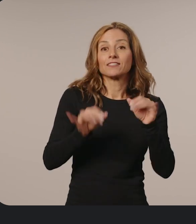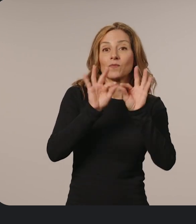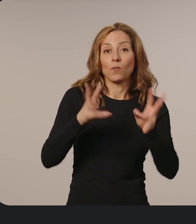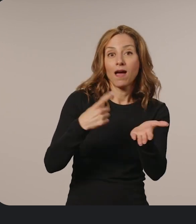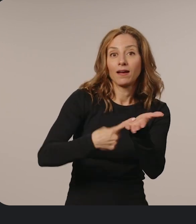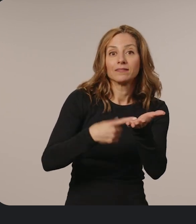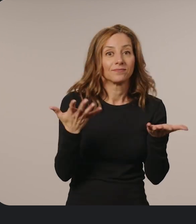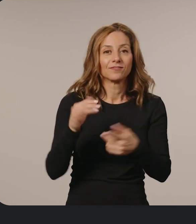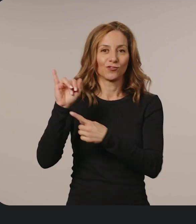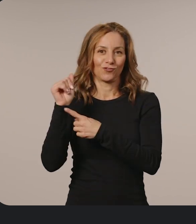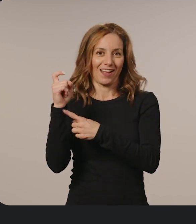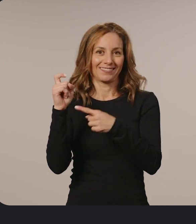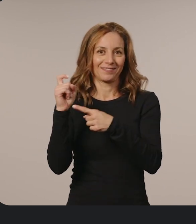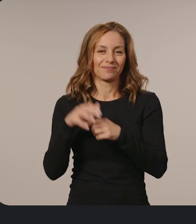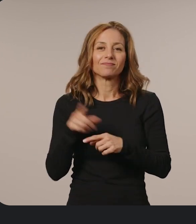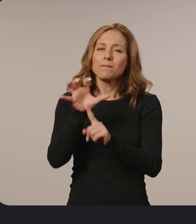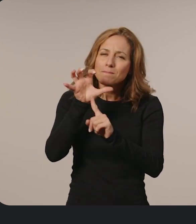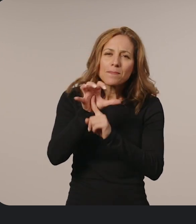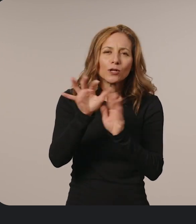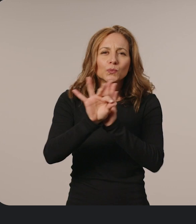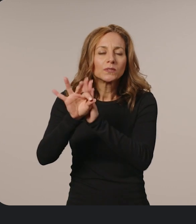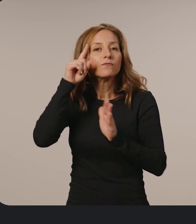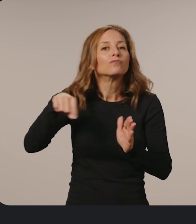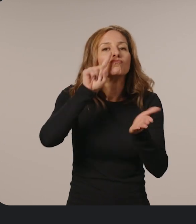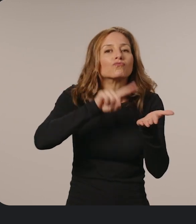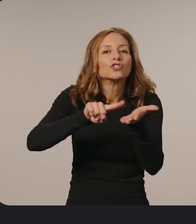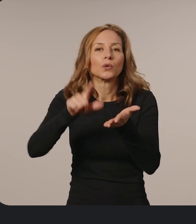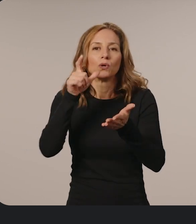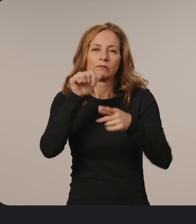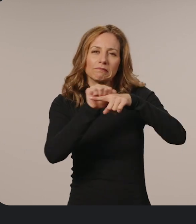The last framework I want to talk about is Jax. It's a popular choice for researchers